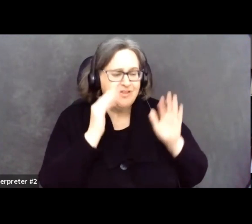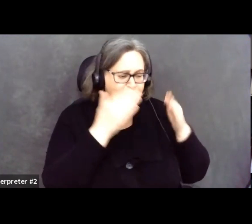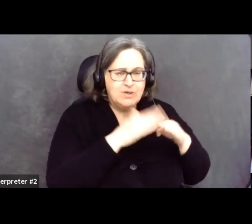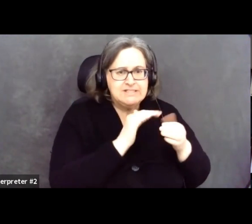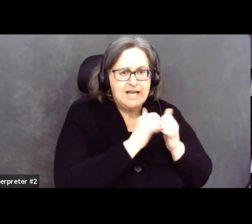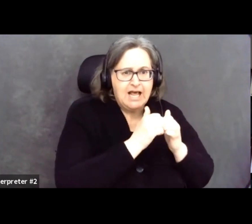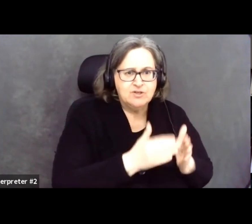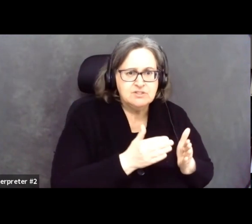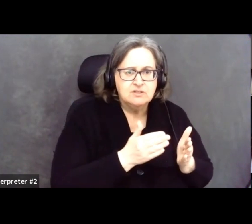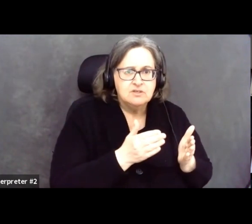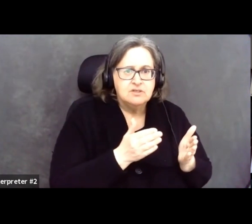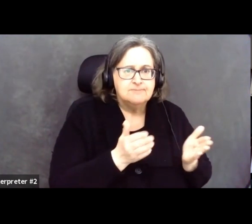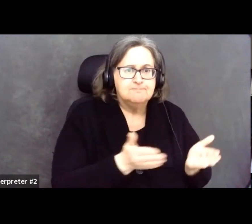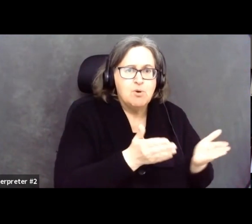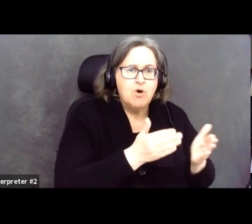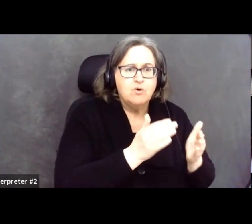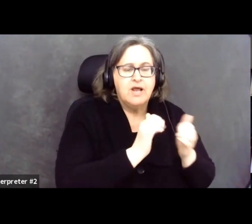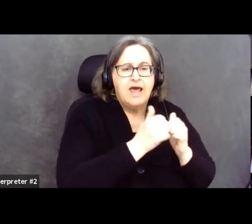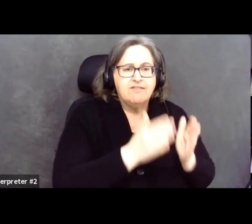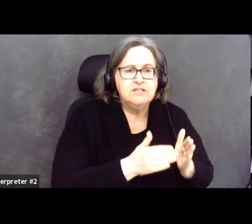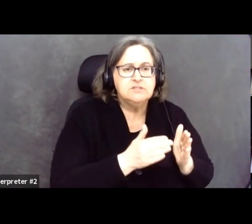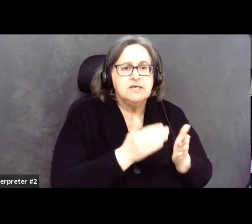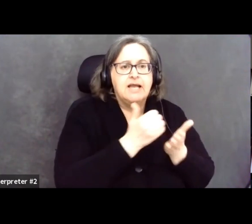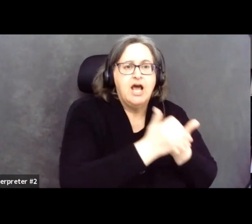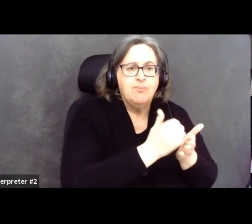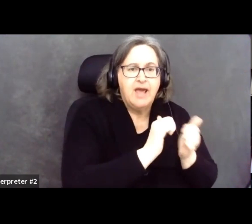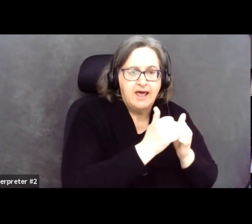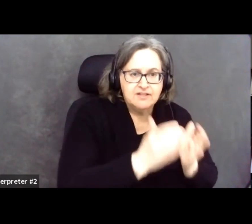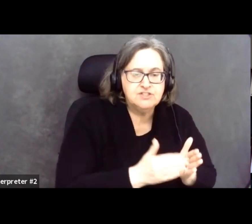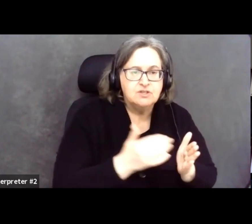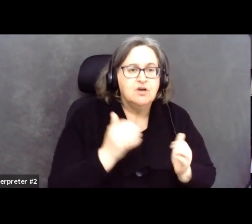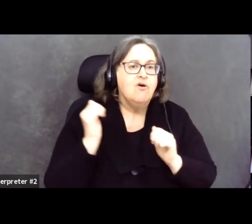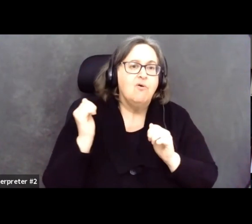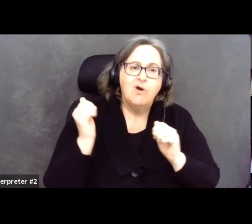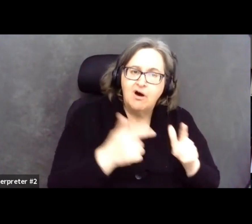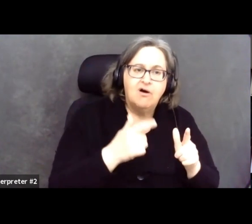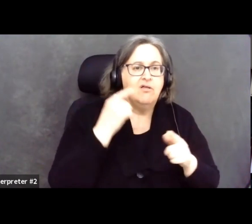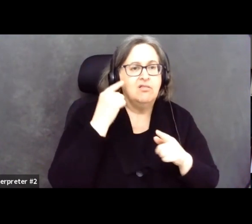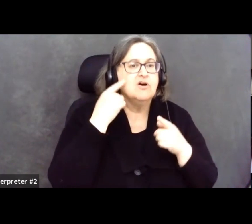promote athletes and help athletes. I think we can all agree on that. One of the